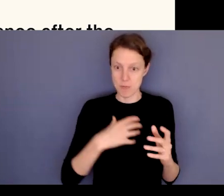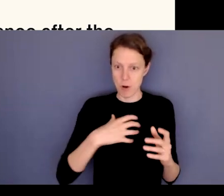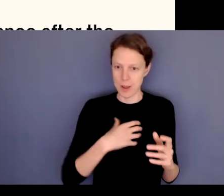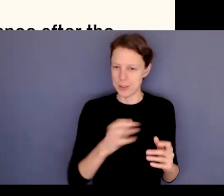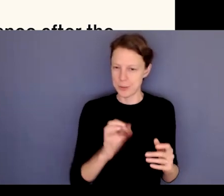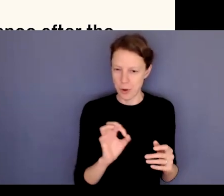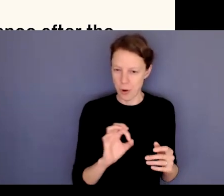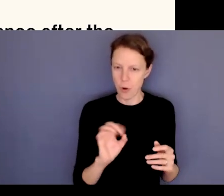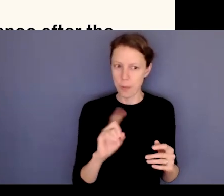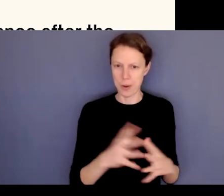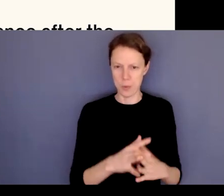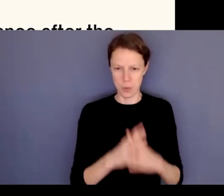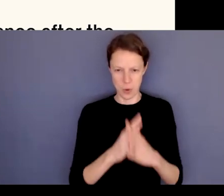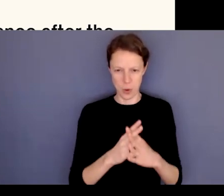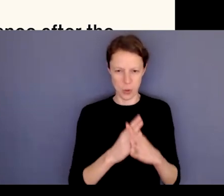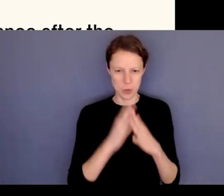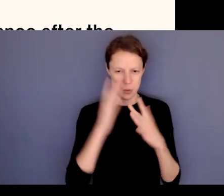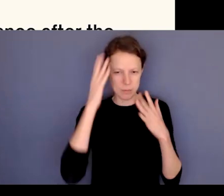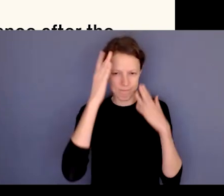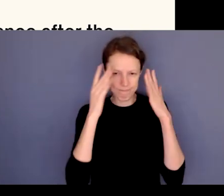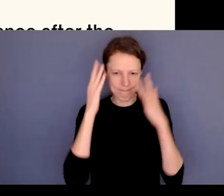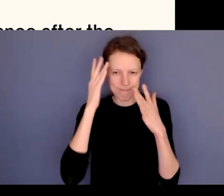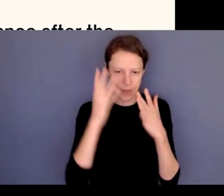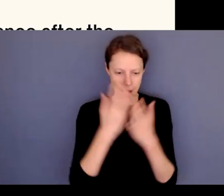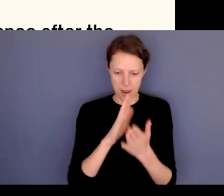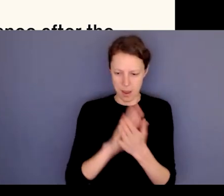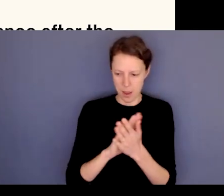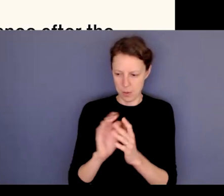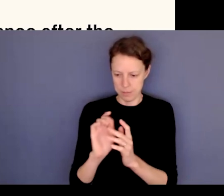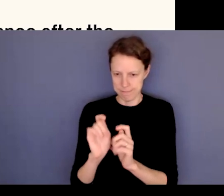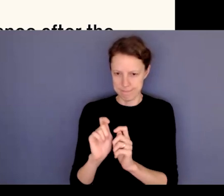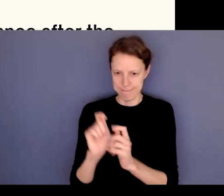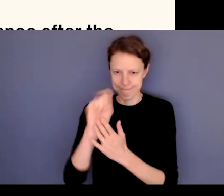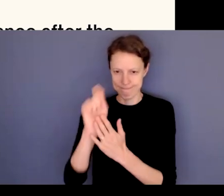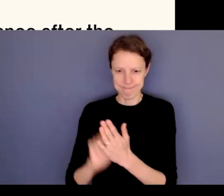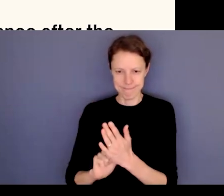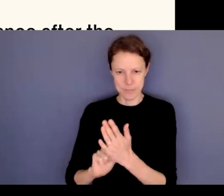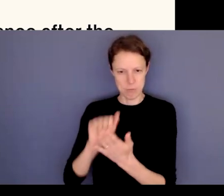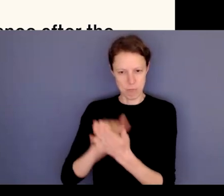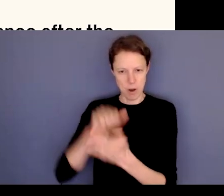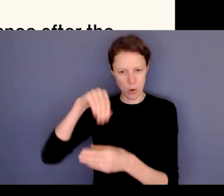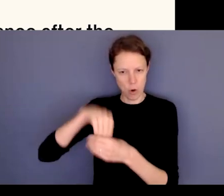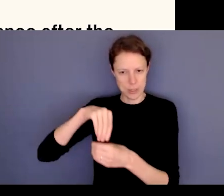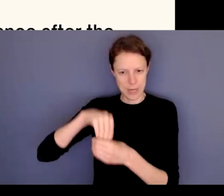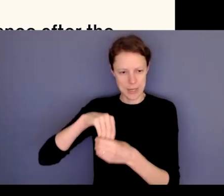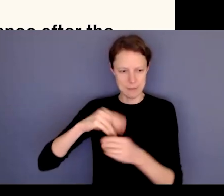developing that content, you know, for young people where and how they need it. So young people are really, really hungry